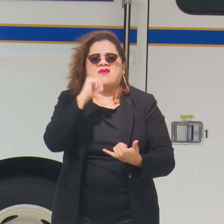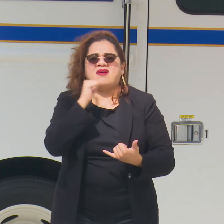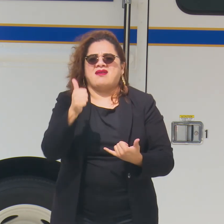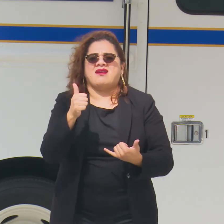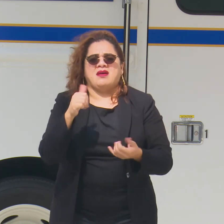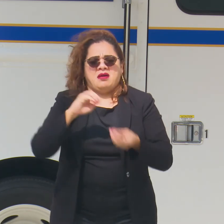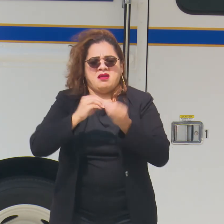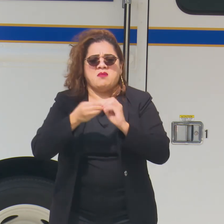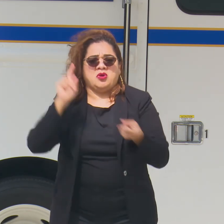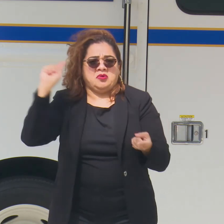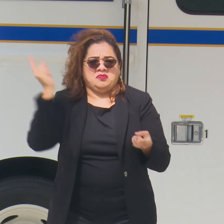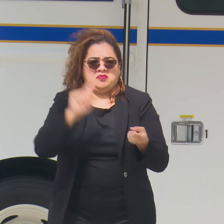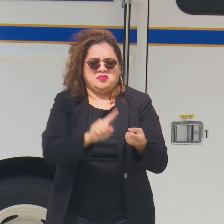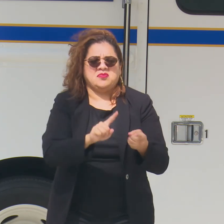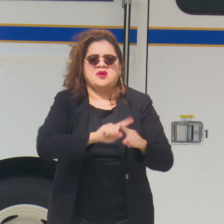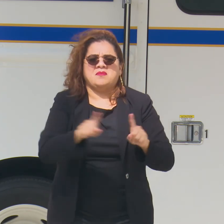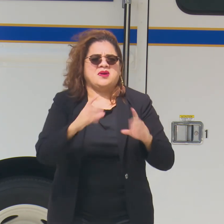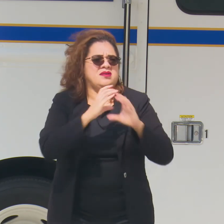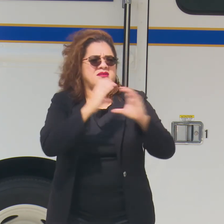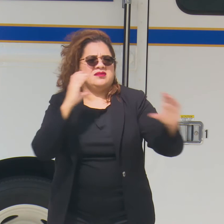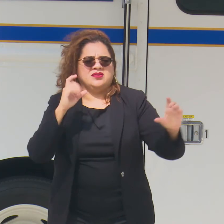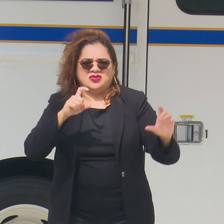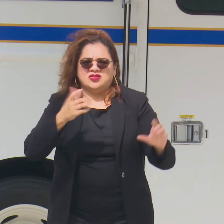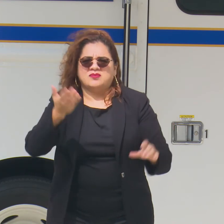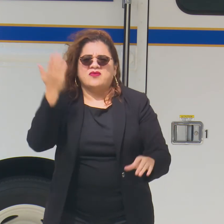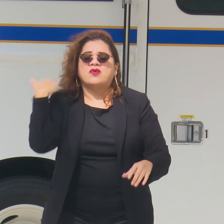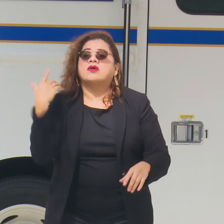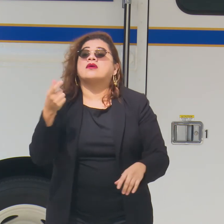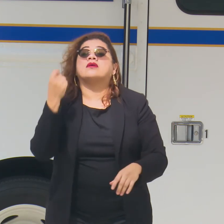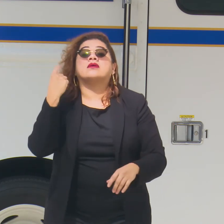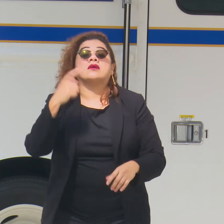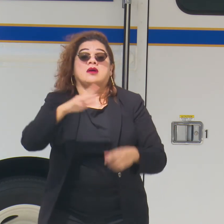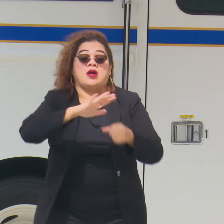you know a big part of COVID is we're learning an enormous amount.